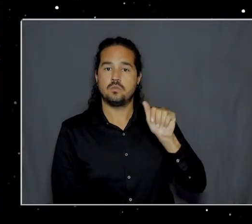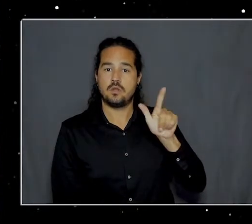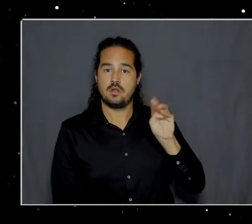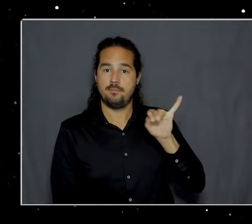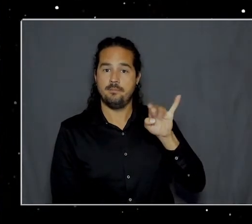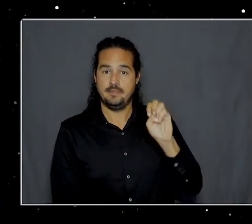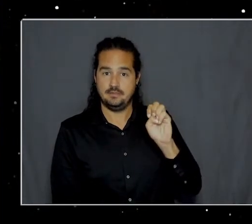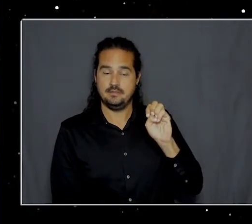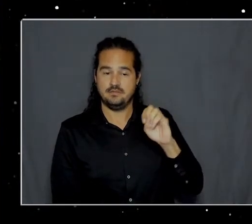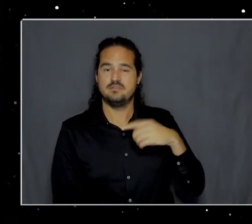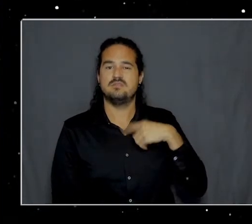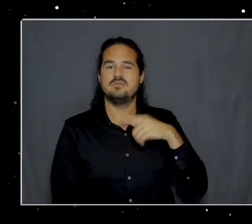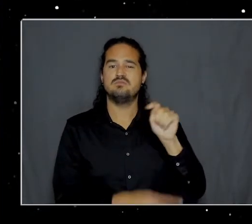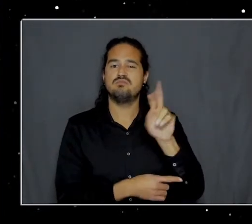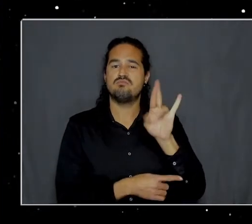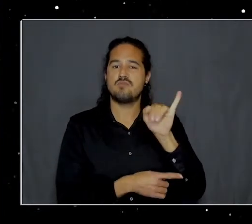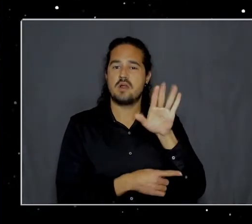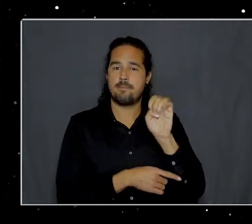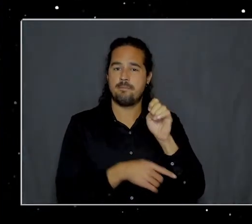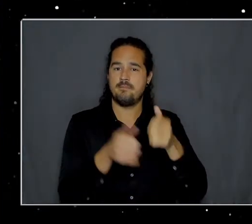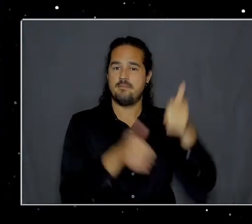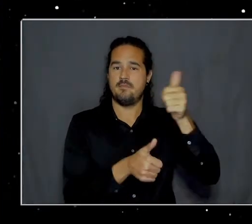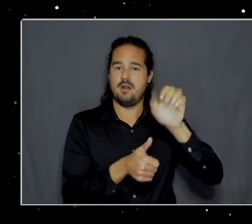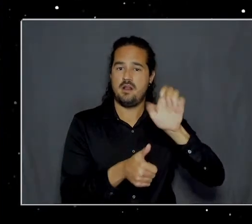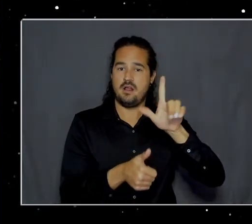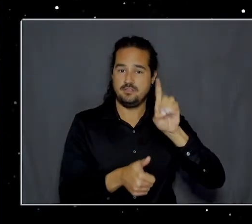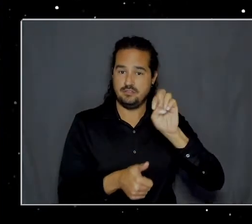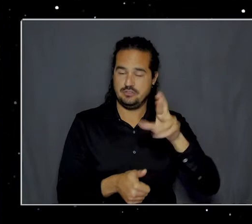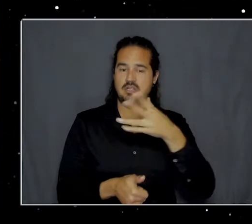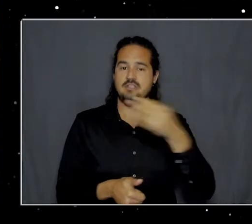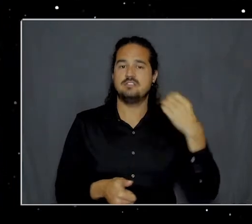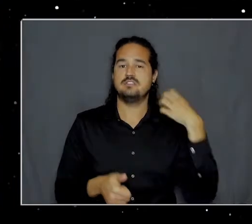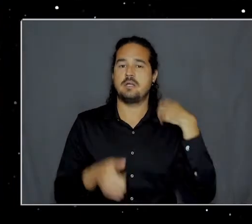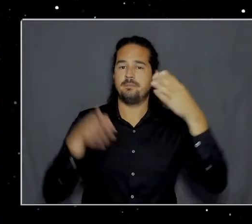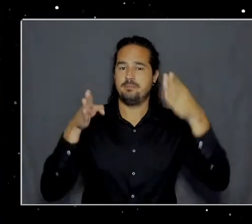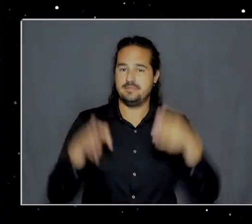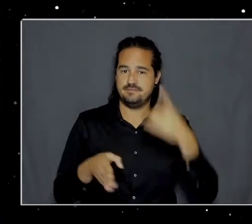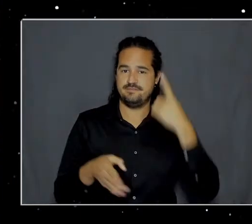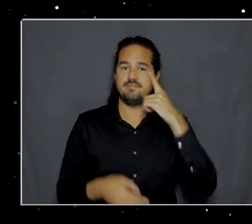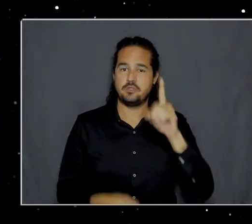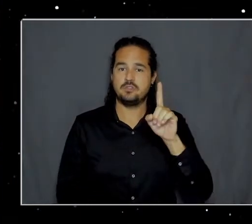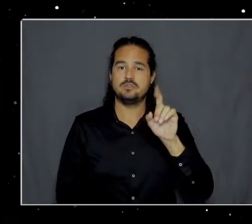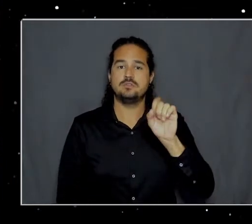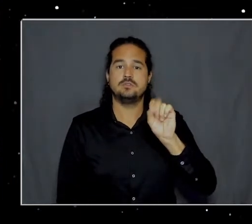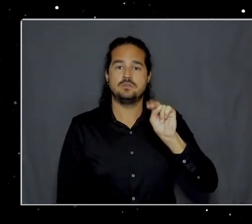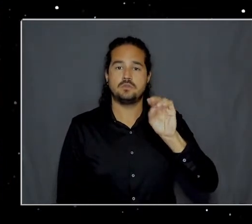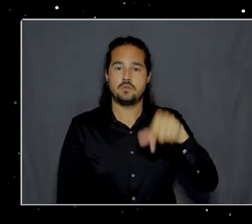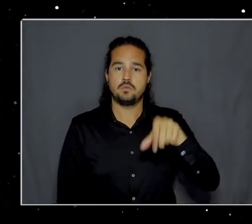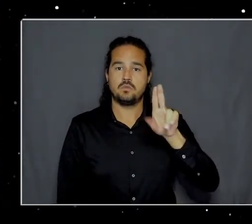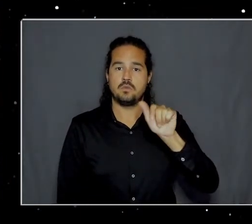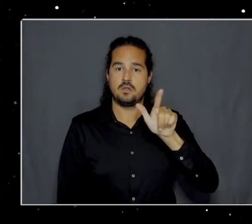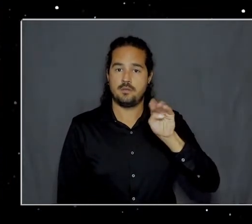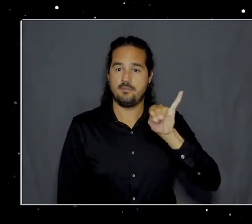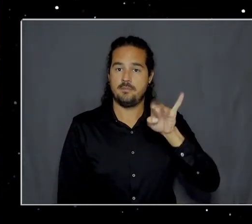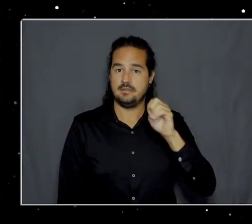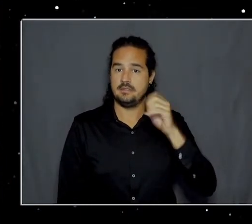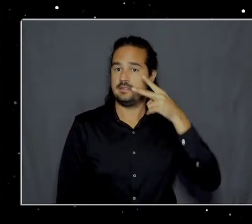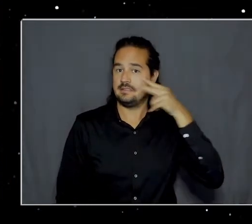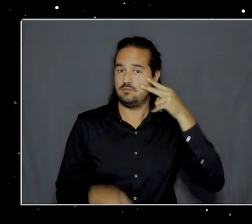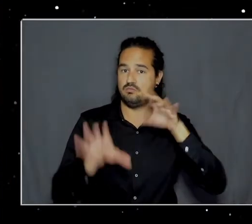CHAIRPERSON ROBERT DE LOS ANGELES: INTRODUCTION IN LUSHOOTSEED LANGUAGE, TRANSLATION: MY NAME IS ROBERT DE LOS ANGELES, I AM FROM SNOQUALMIE.